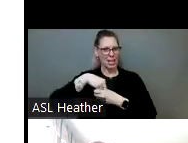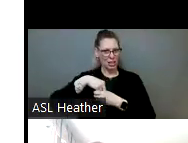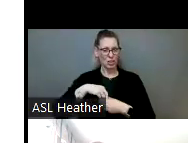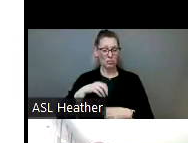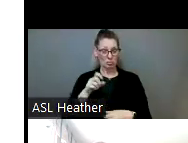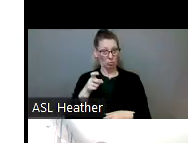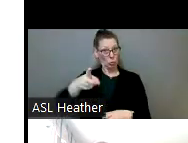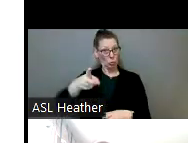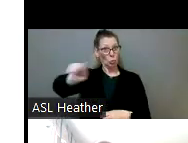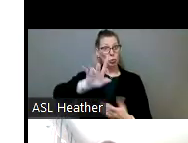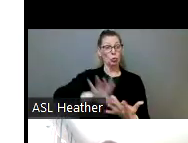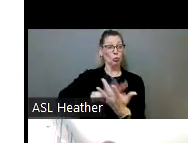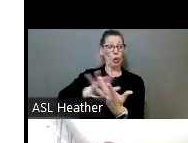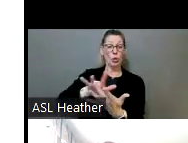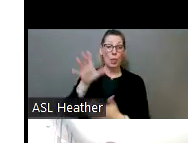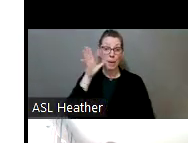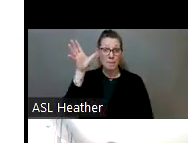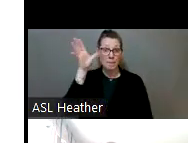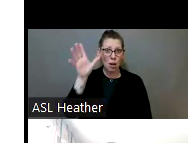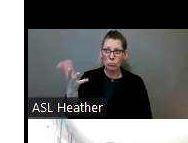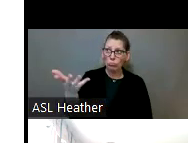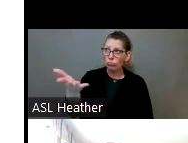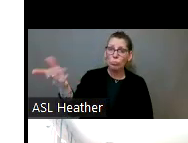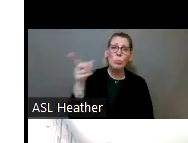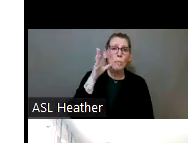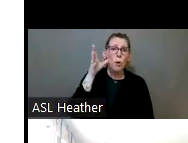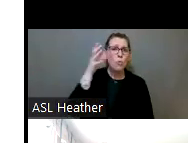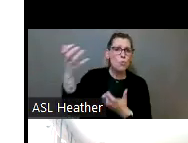to parents to ask them what they would like to see, how they would like to be